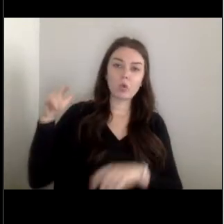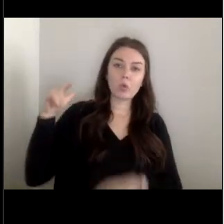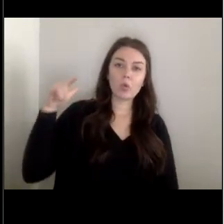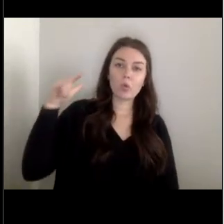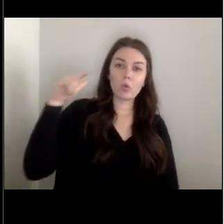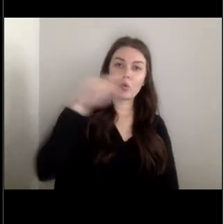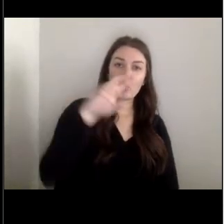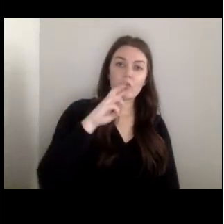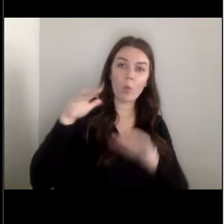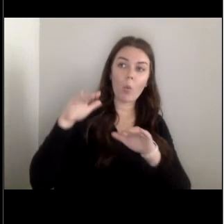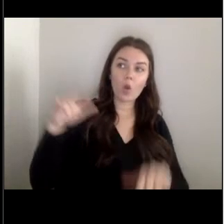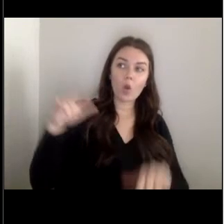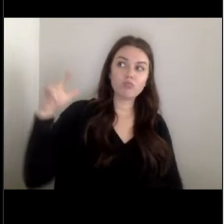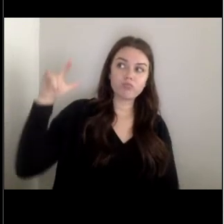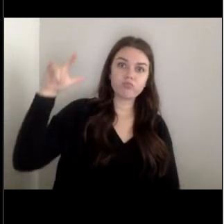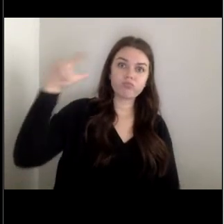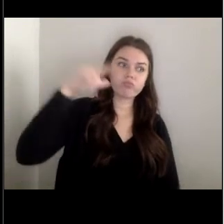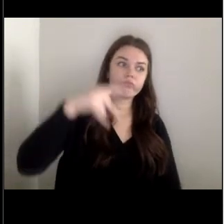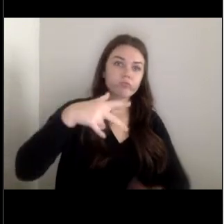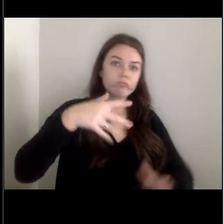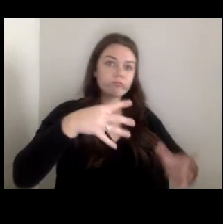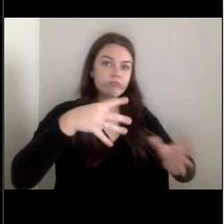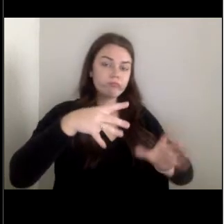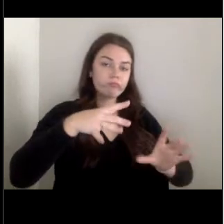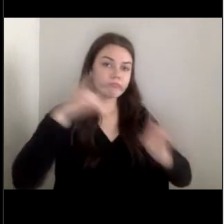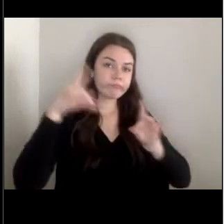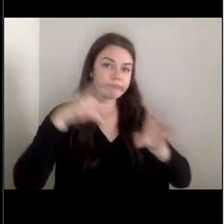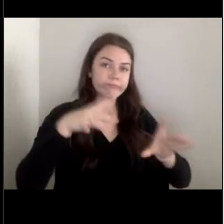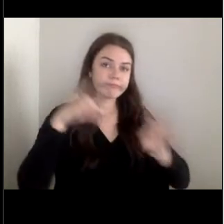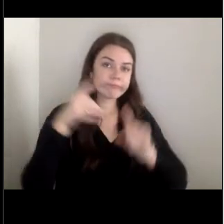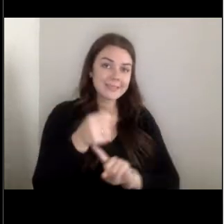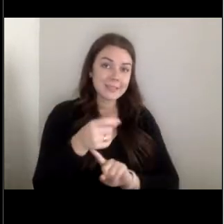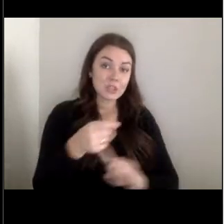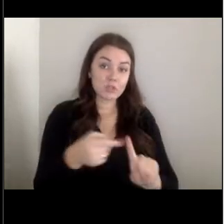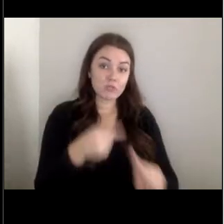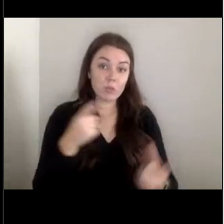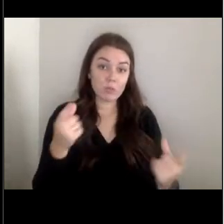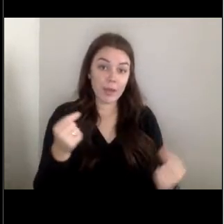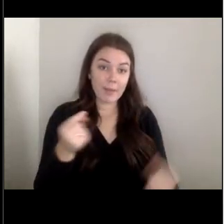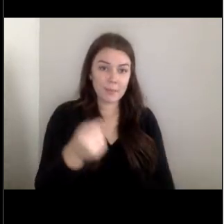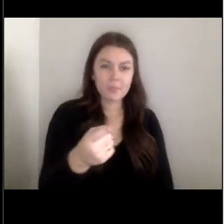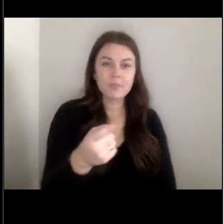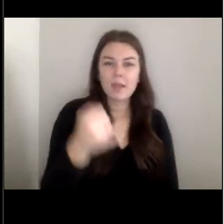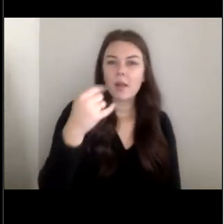from tagged crabs. So here on this map is black lines are transacts